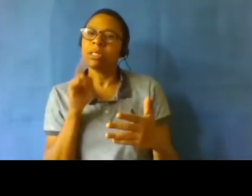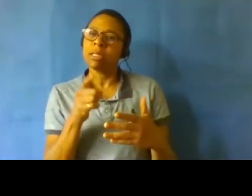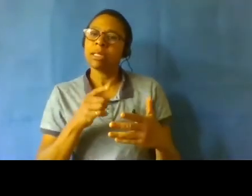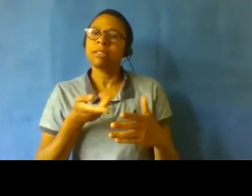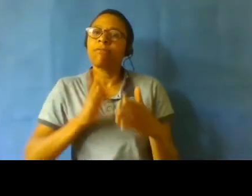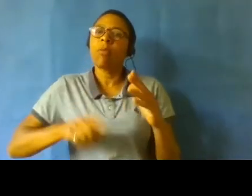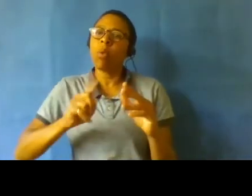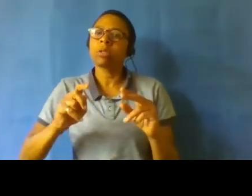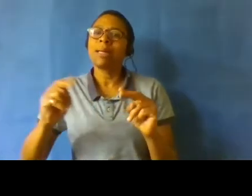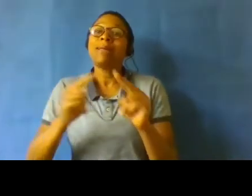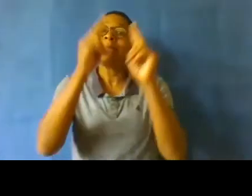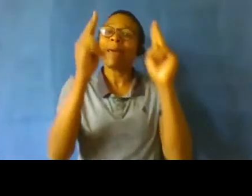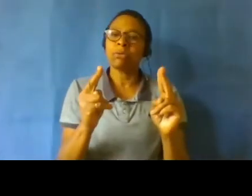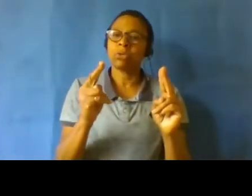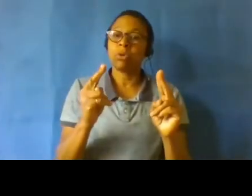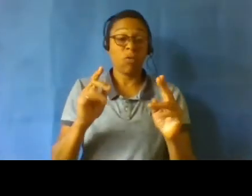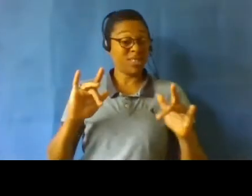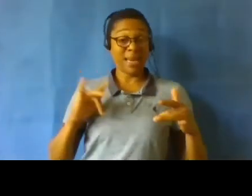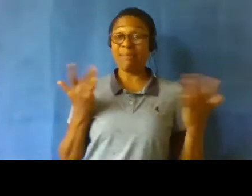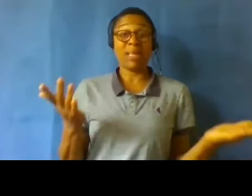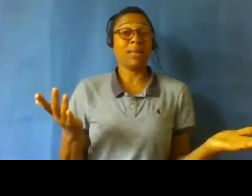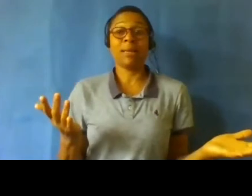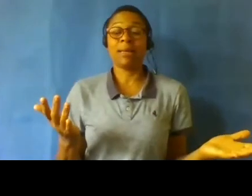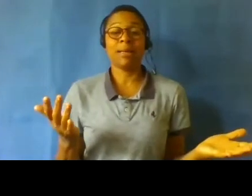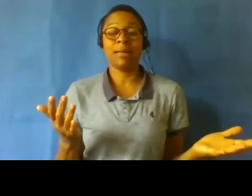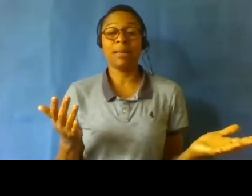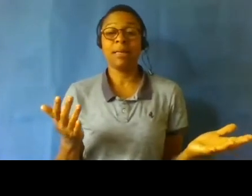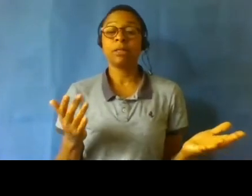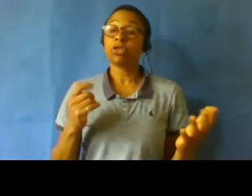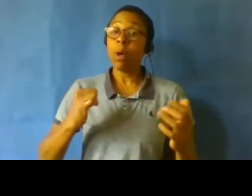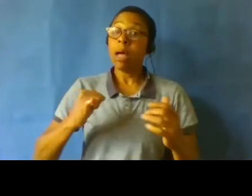most basic level our sense of self is produced in language babs's performance